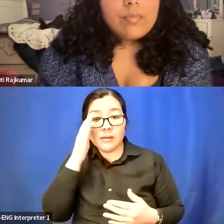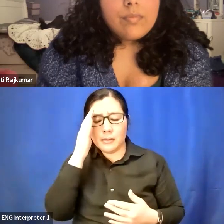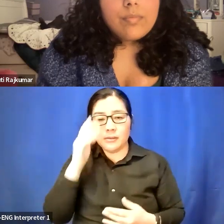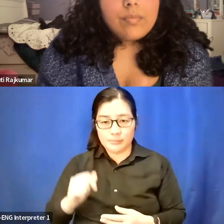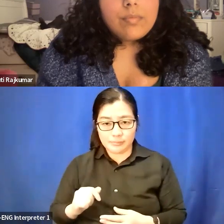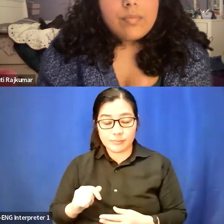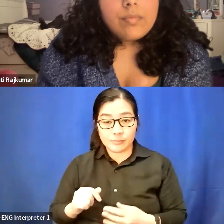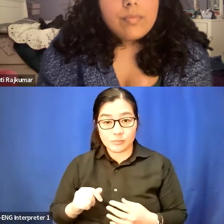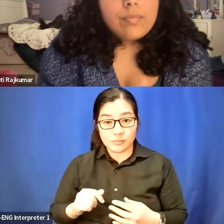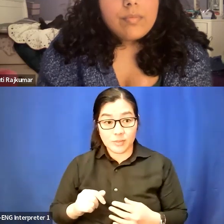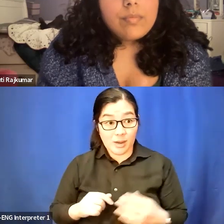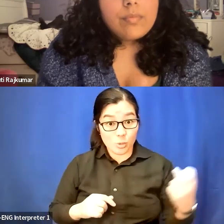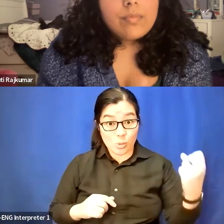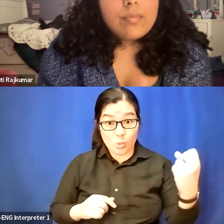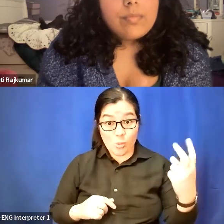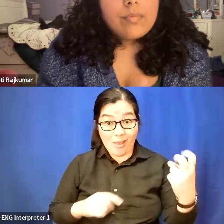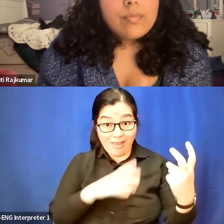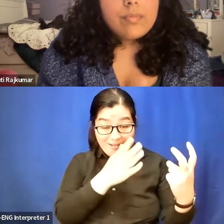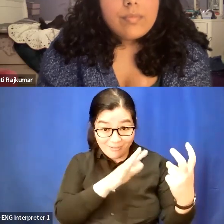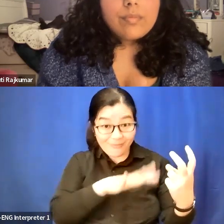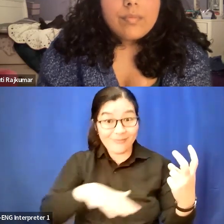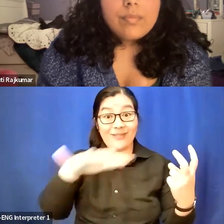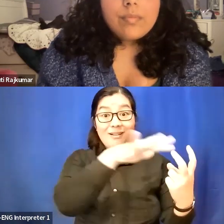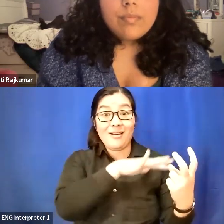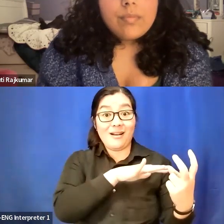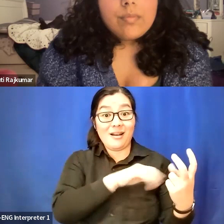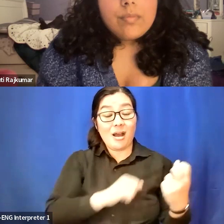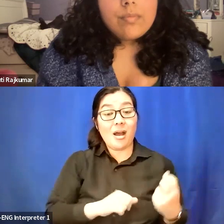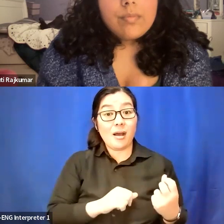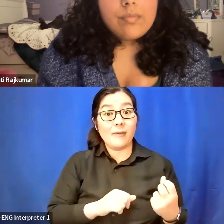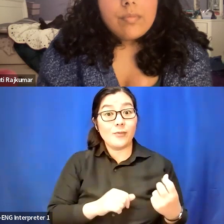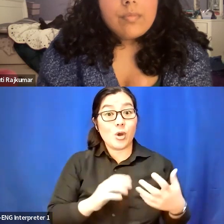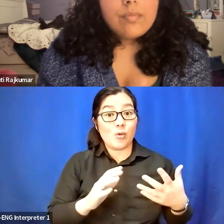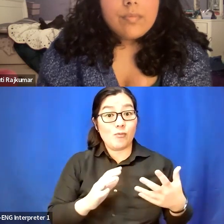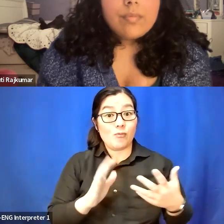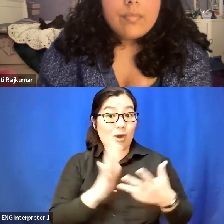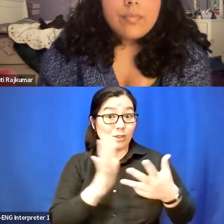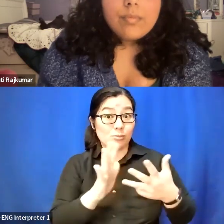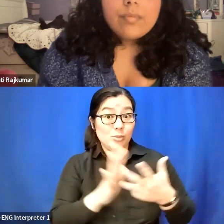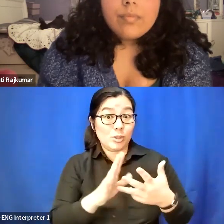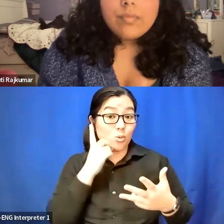two out of 12 of the freshmen dorms are accessible.